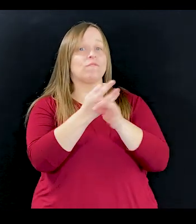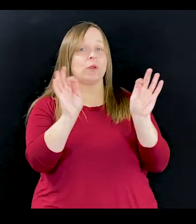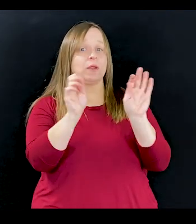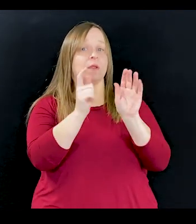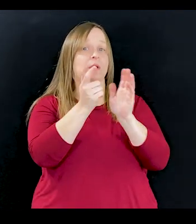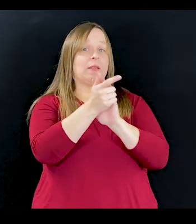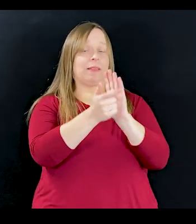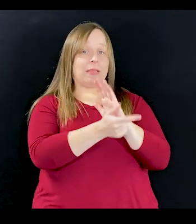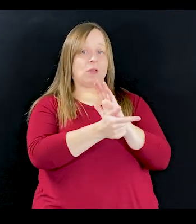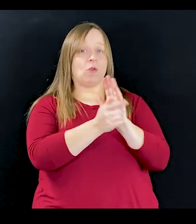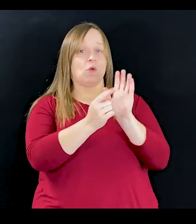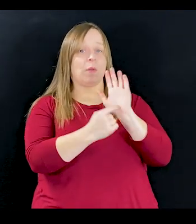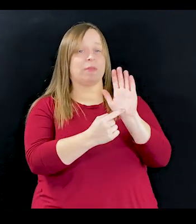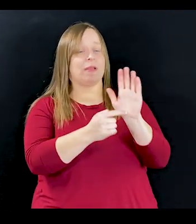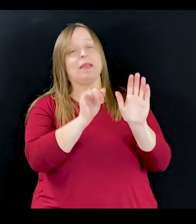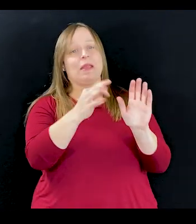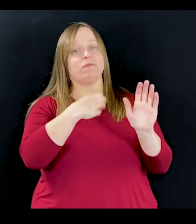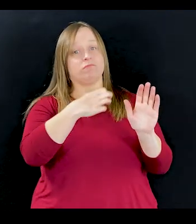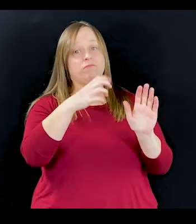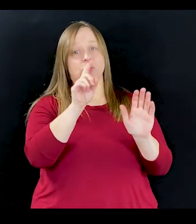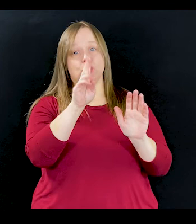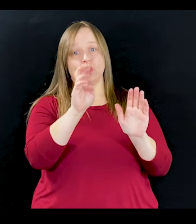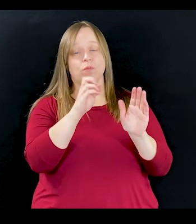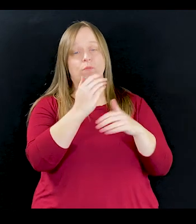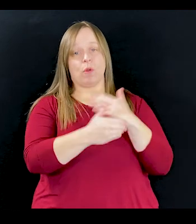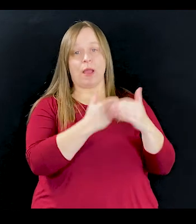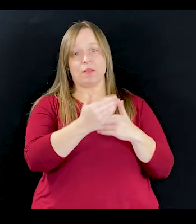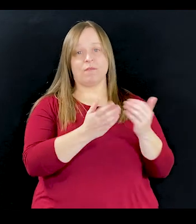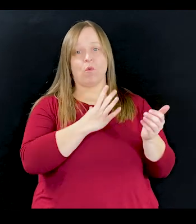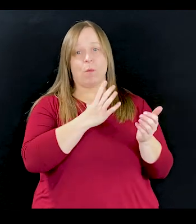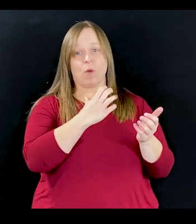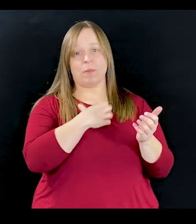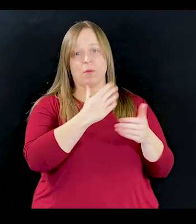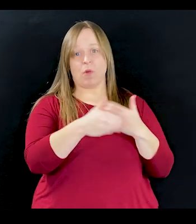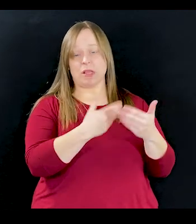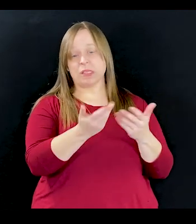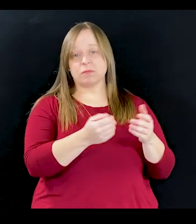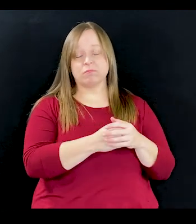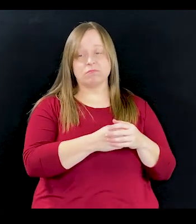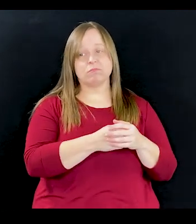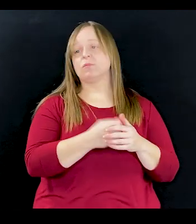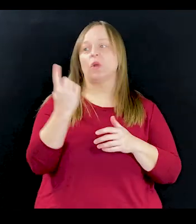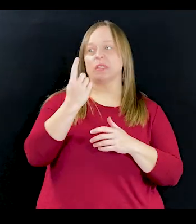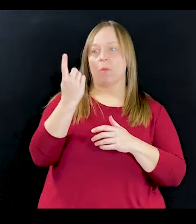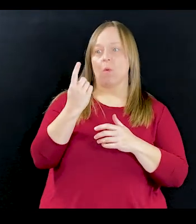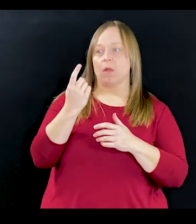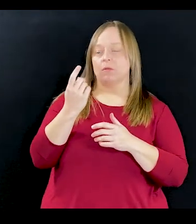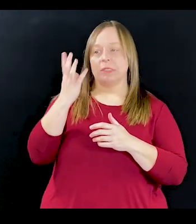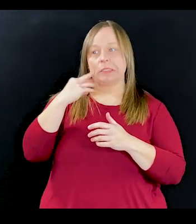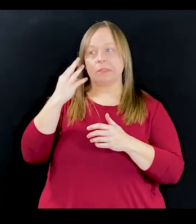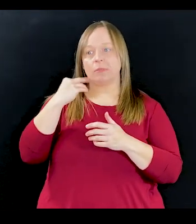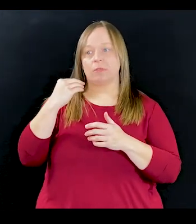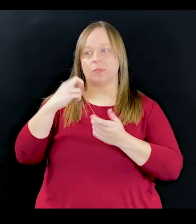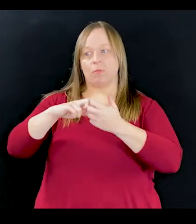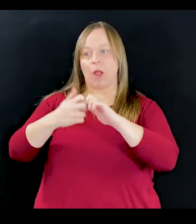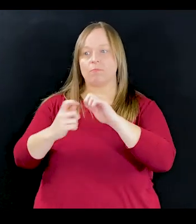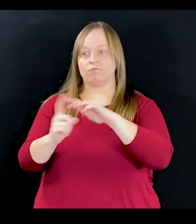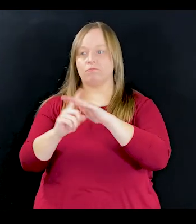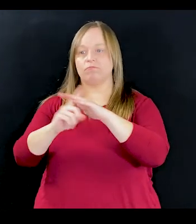representation when a client is filing for due process or going through the formal appeals process. K: So for someone who may be experiencing problems with